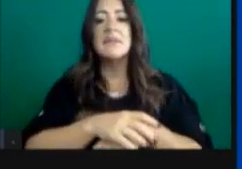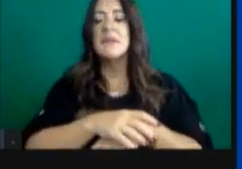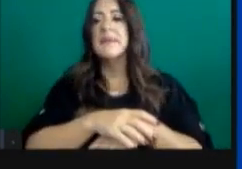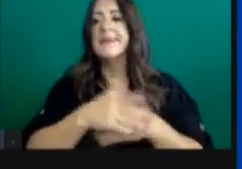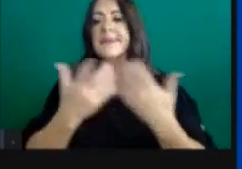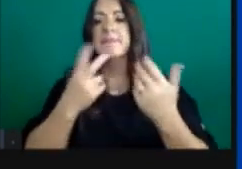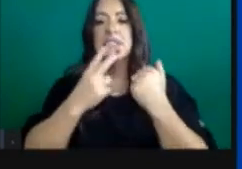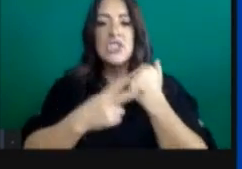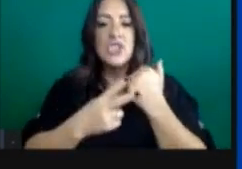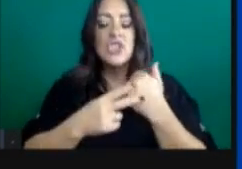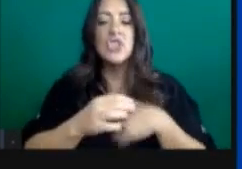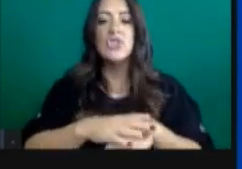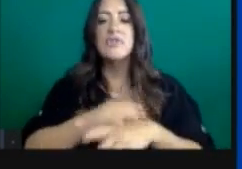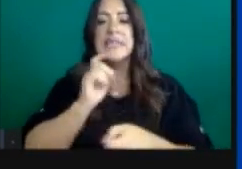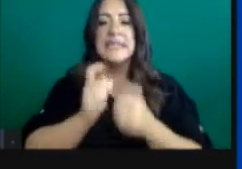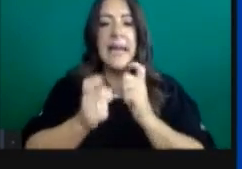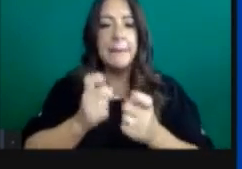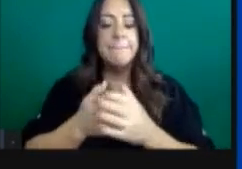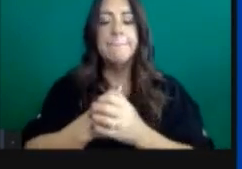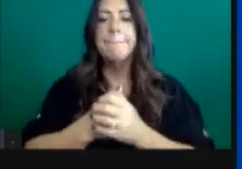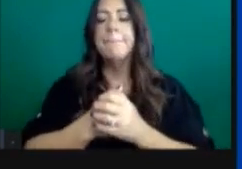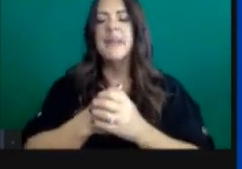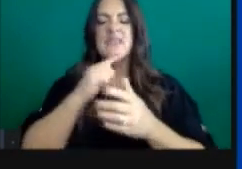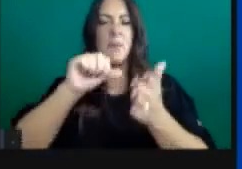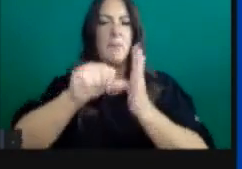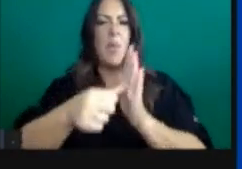STAFF ARE WORKING SIGNIFICANTLY IN THEIR AND CONFIGURATIONS.